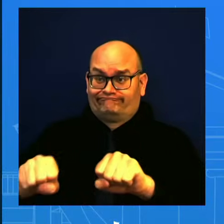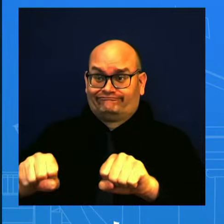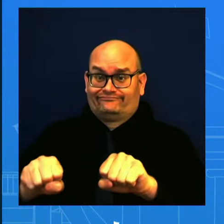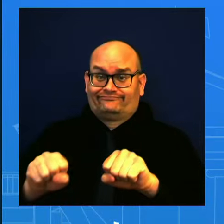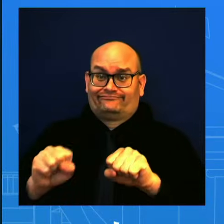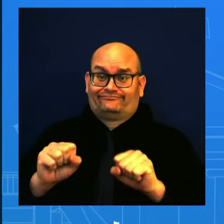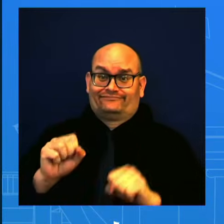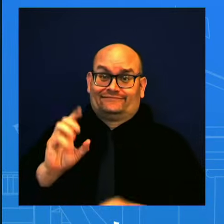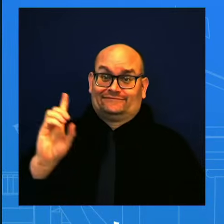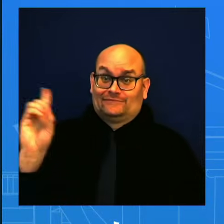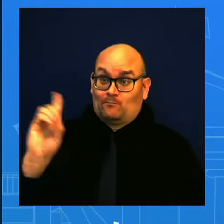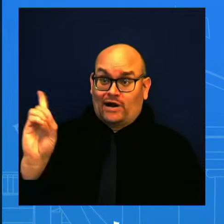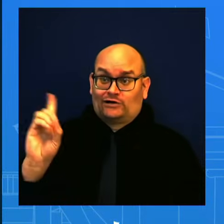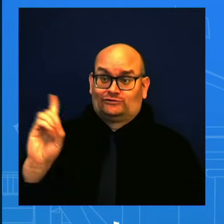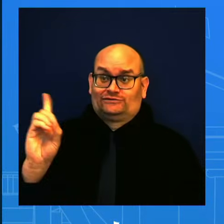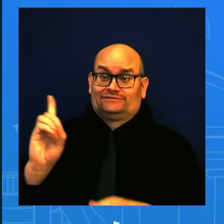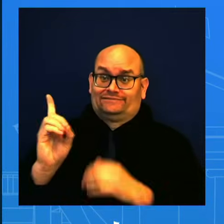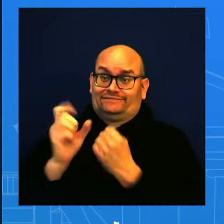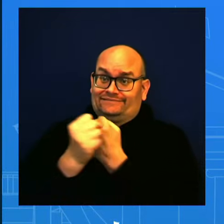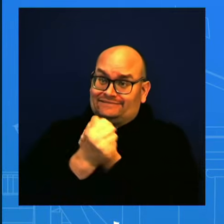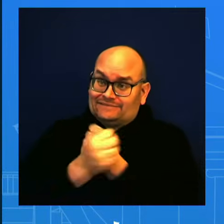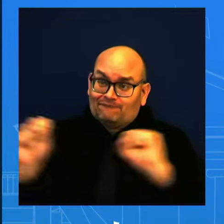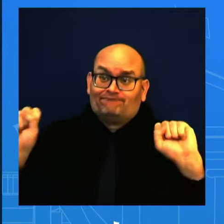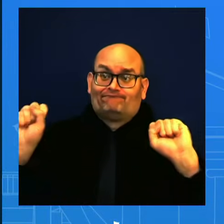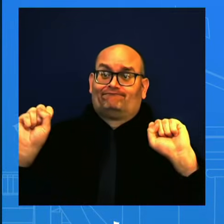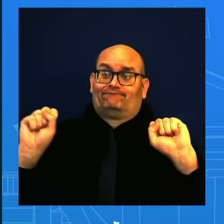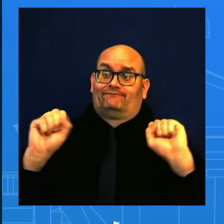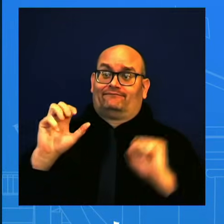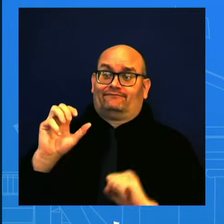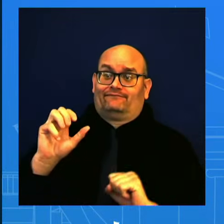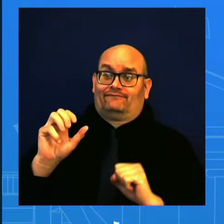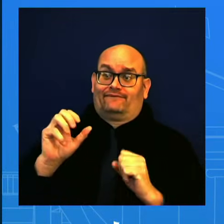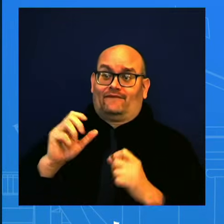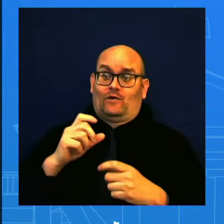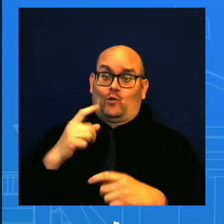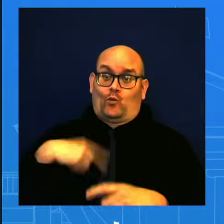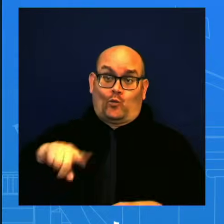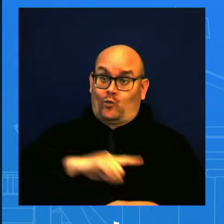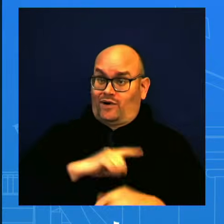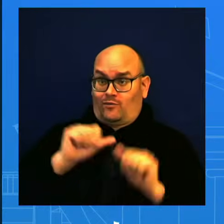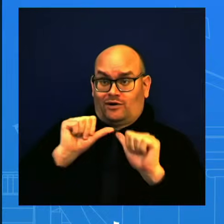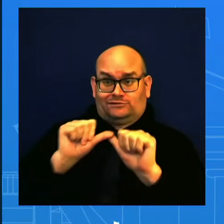And de-escalating the tensions in the Middle East is certainly something that we want to make sure that --